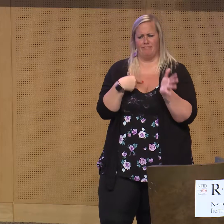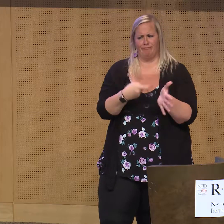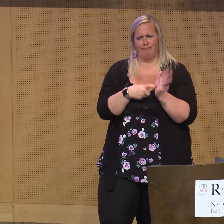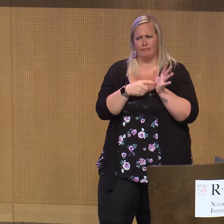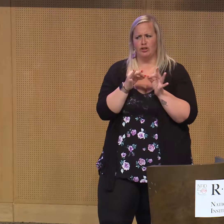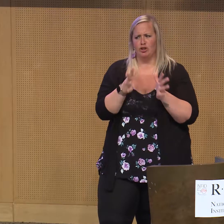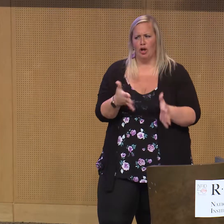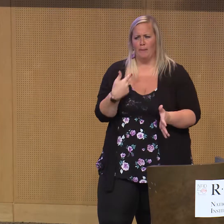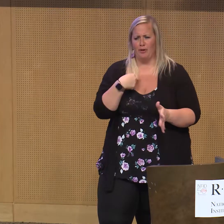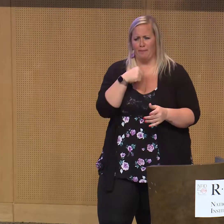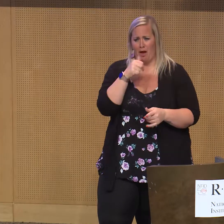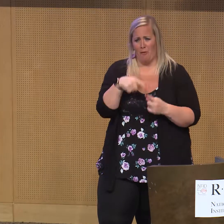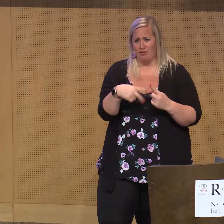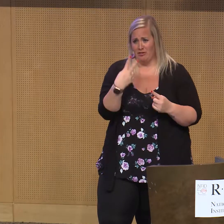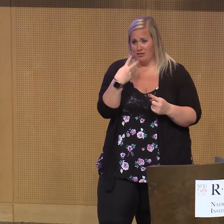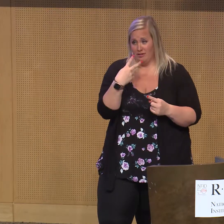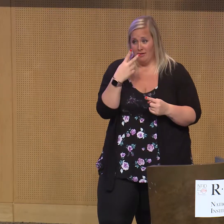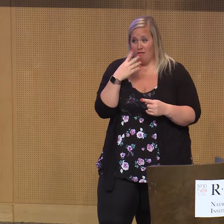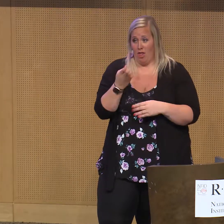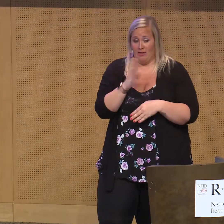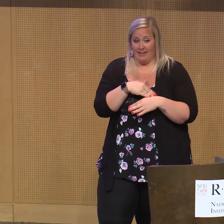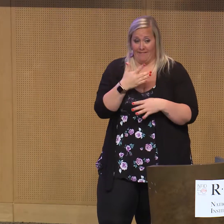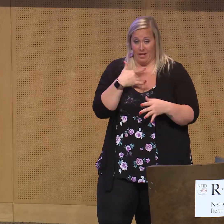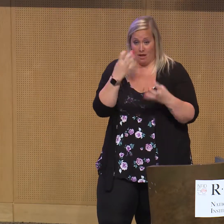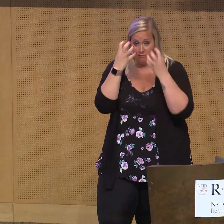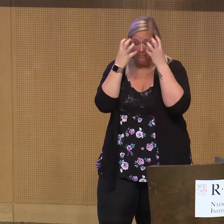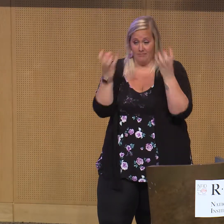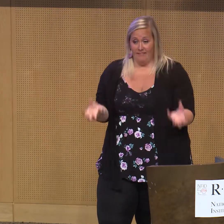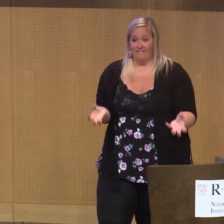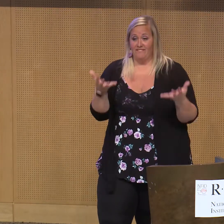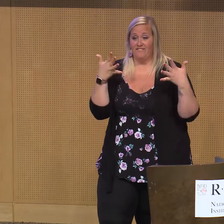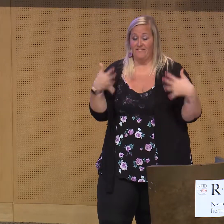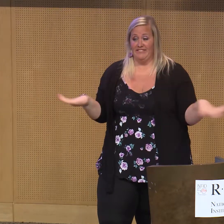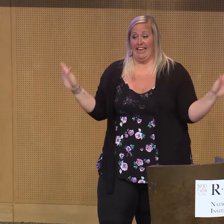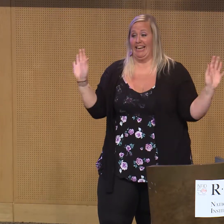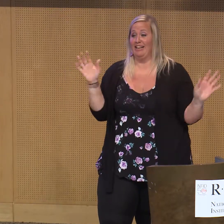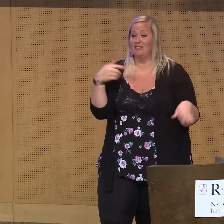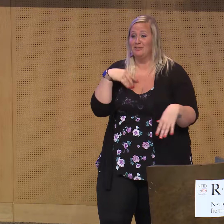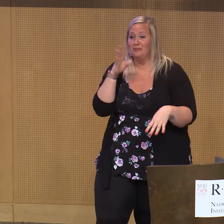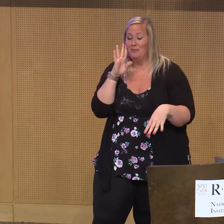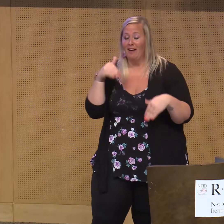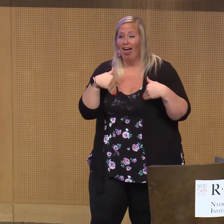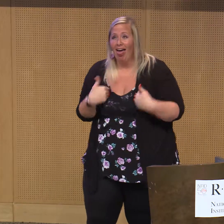If we have all-day meetings, then I do request that we have an interpreter because my eyes would fall out of my head